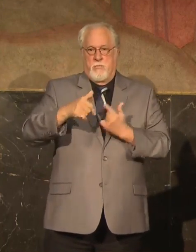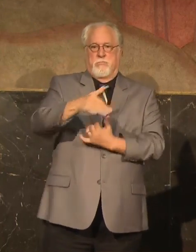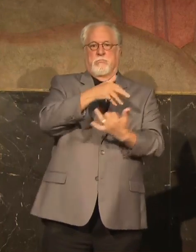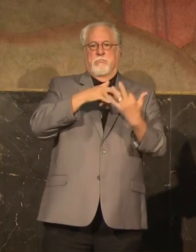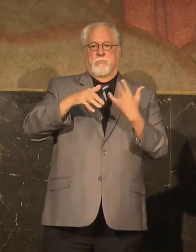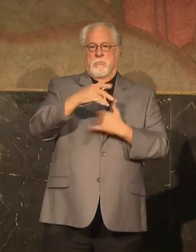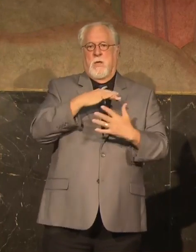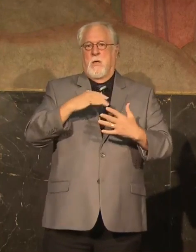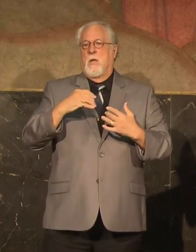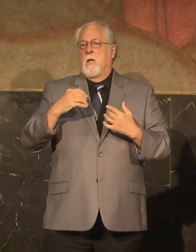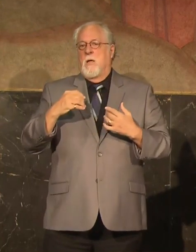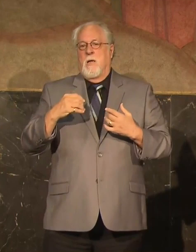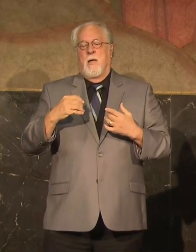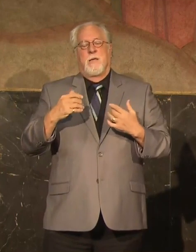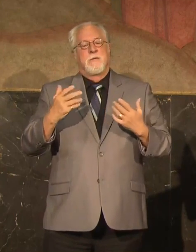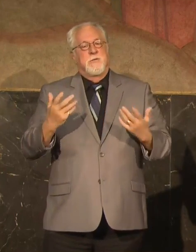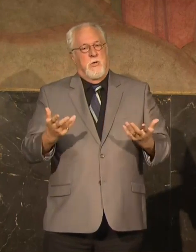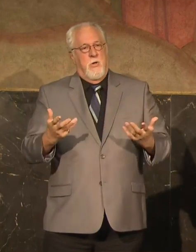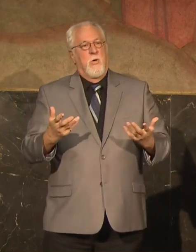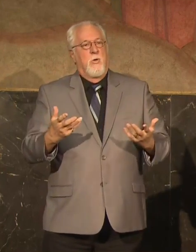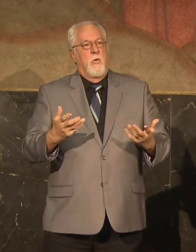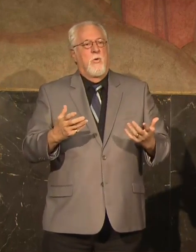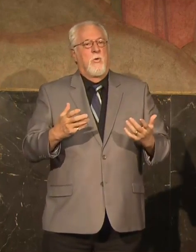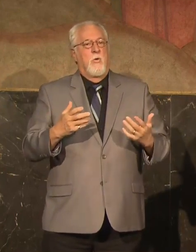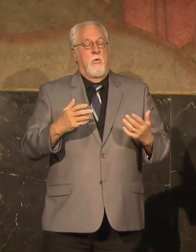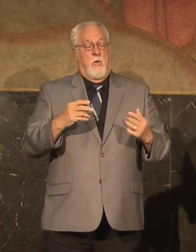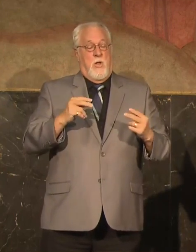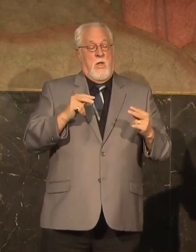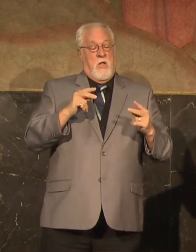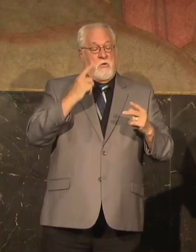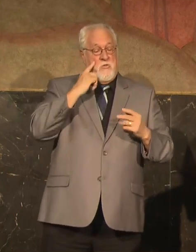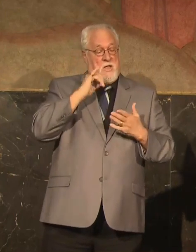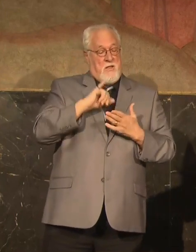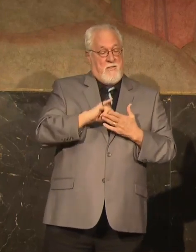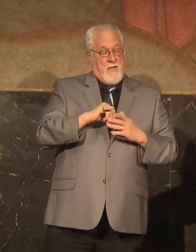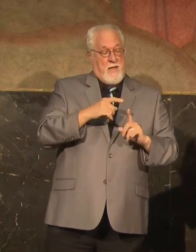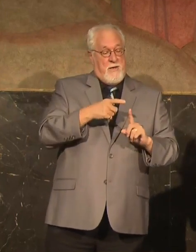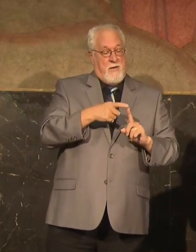driving and so forth. So you would typically think that between 7 10 14